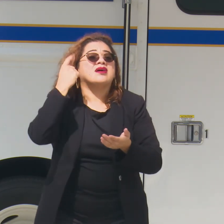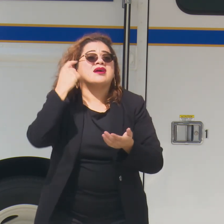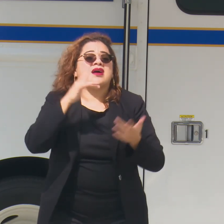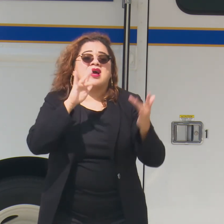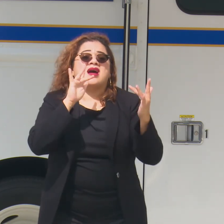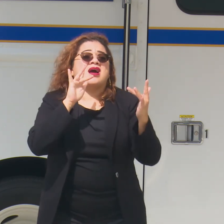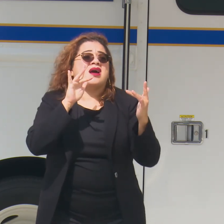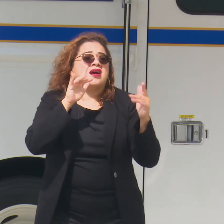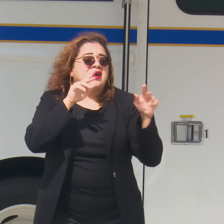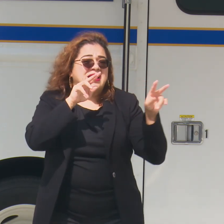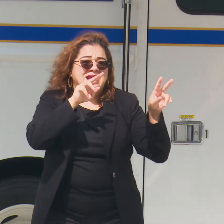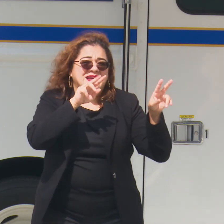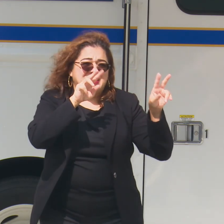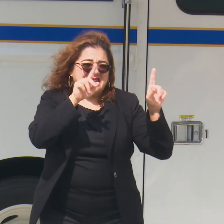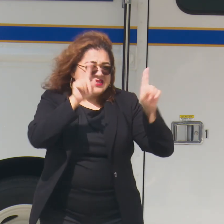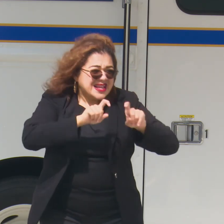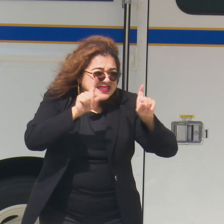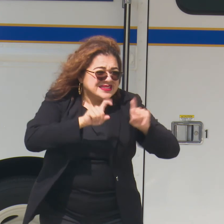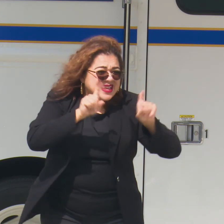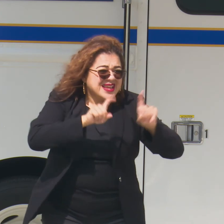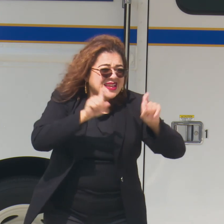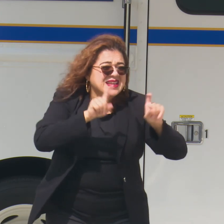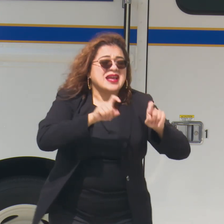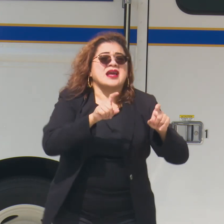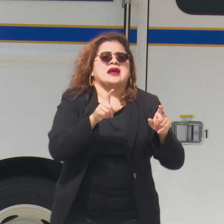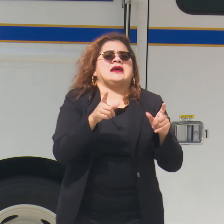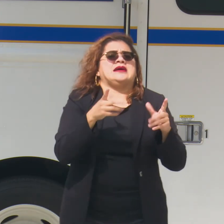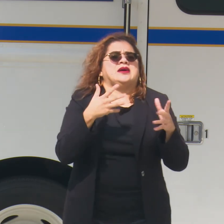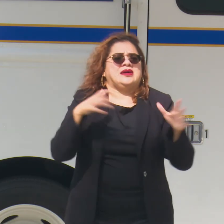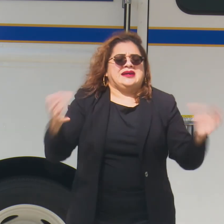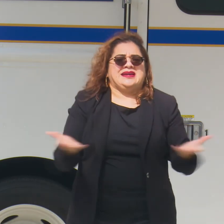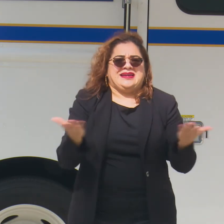end even before the state mandated a lot of this and the state started the mobile program.